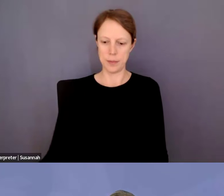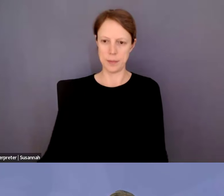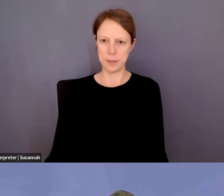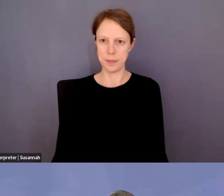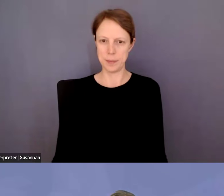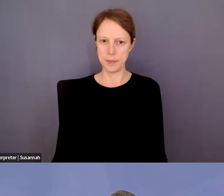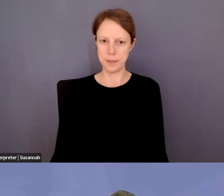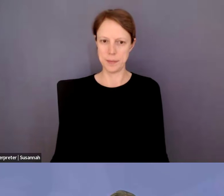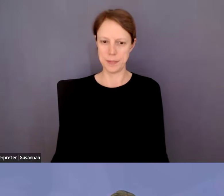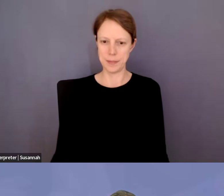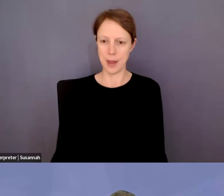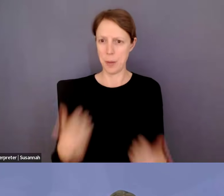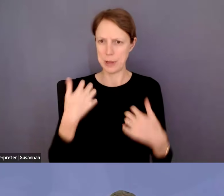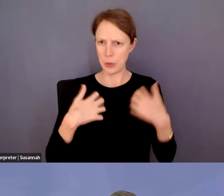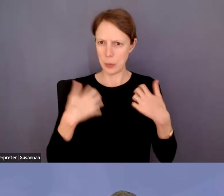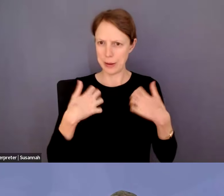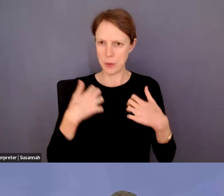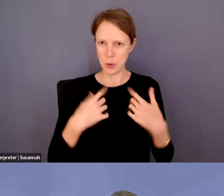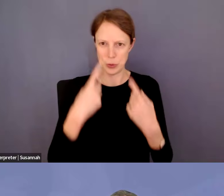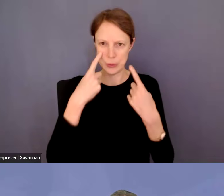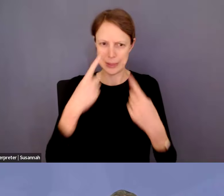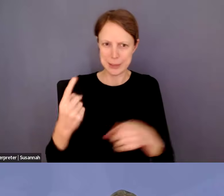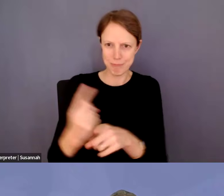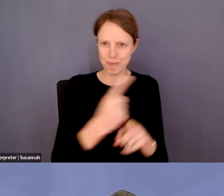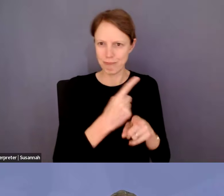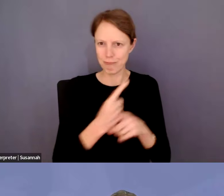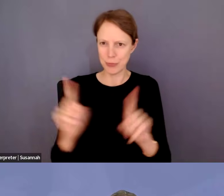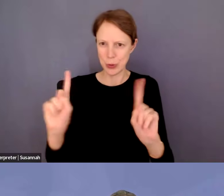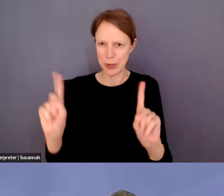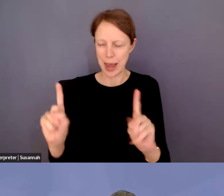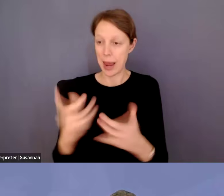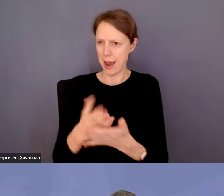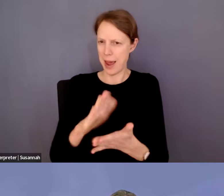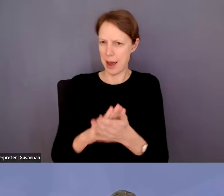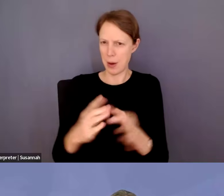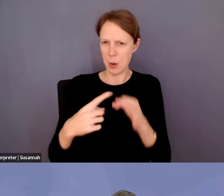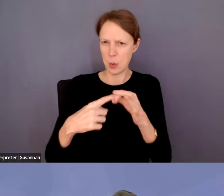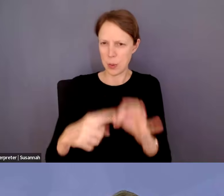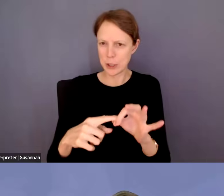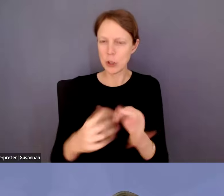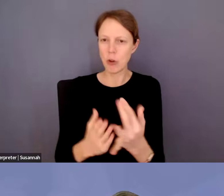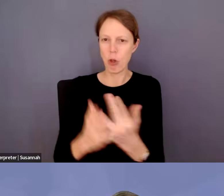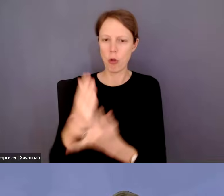like to ask questions we encourage you to do so via the Q&A function at the bottom of the screen.